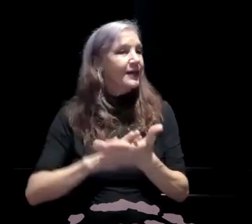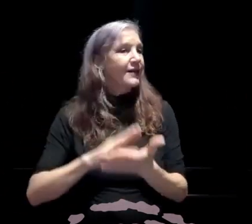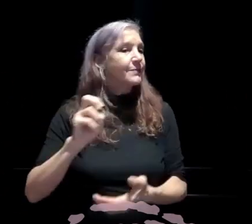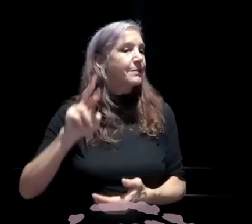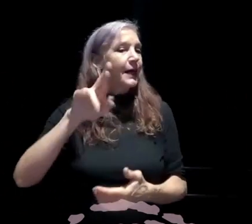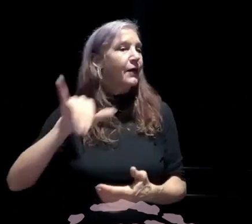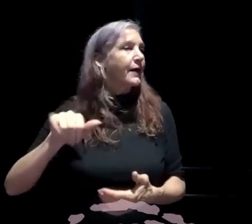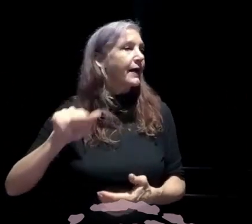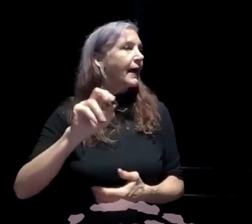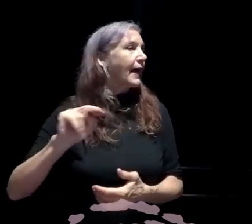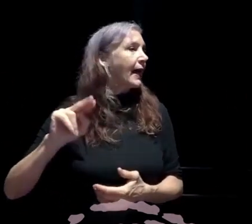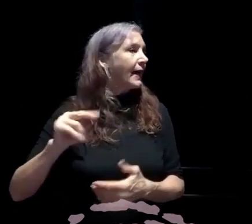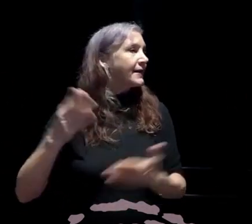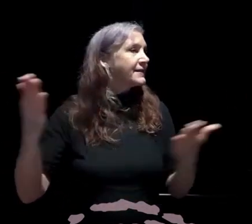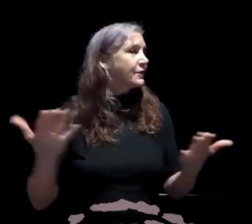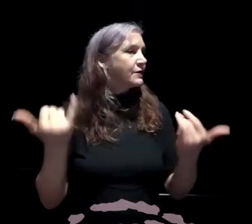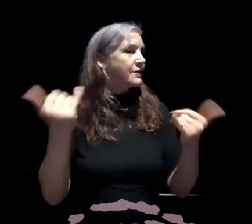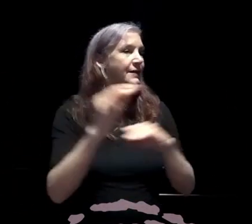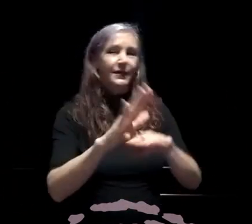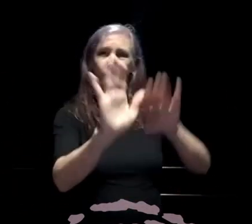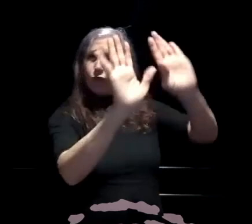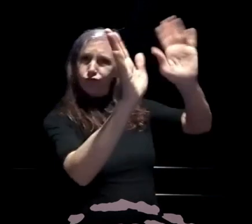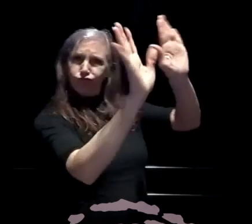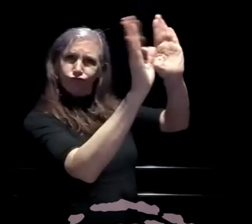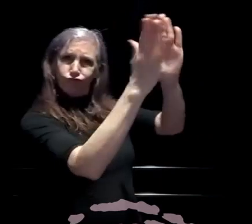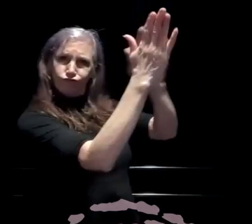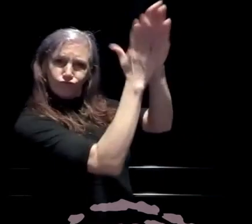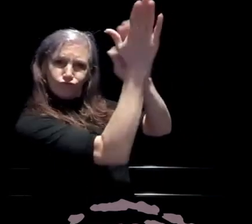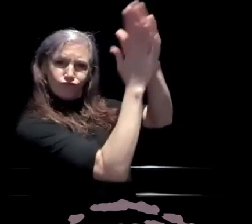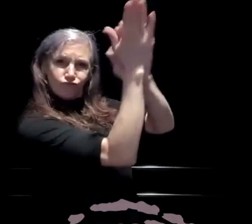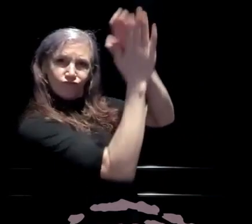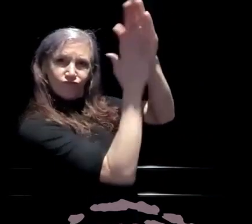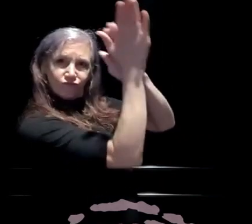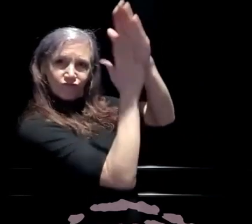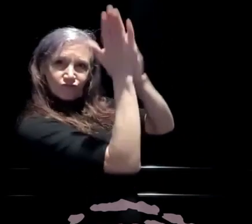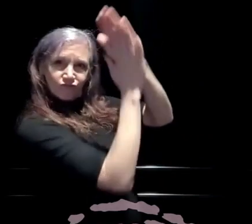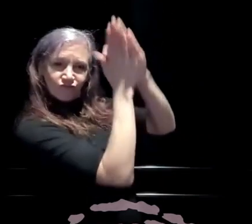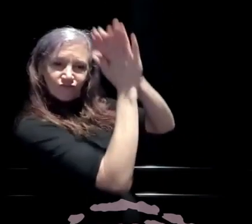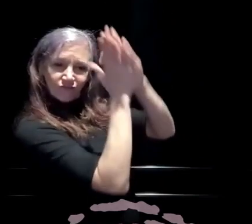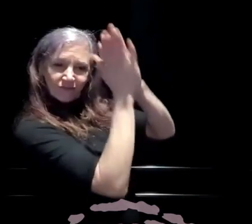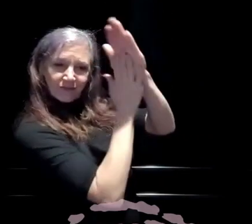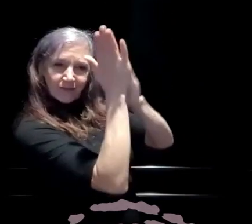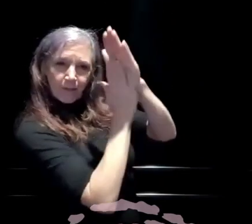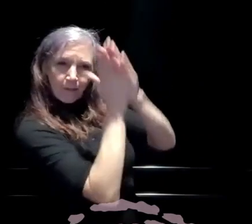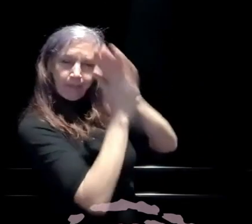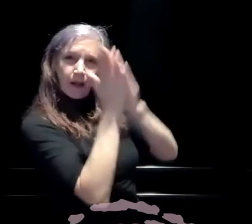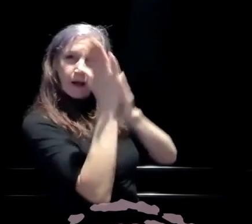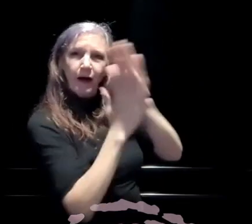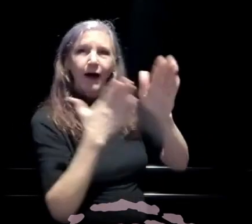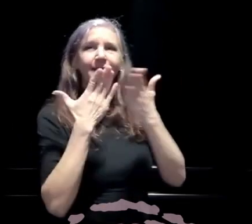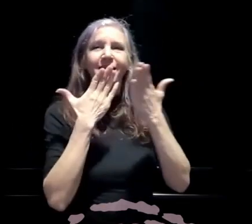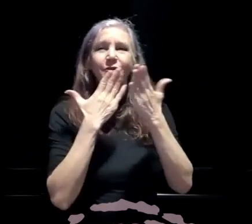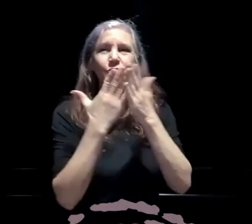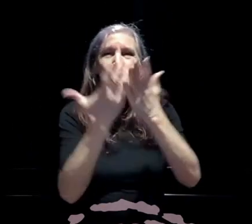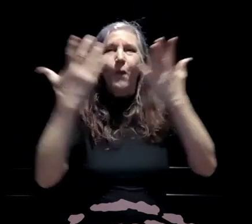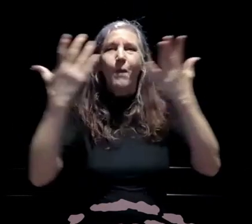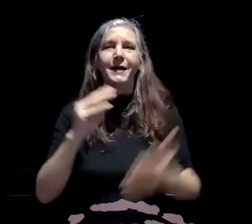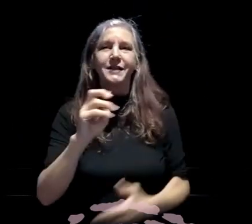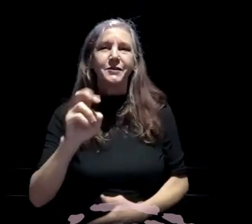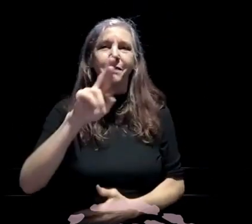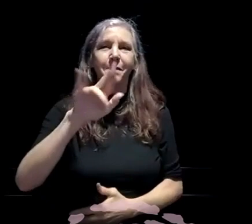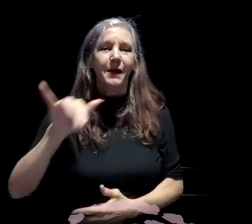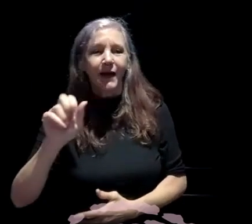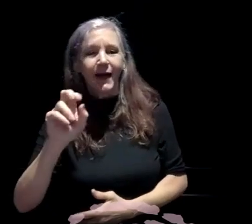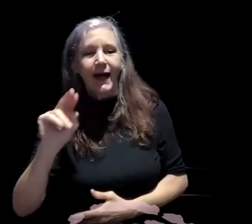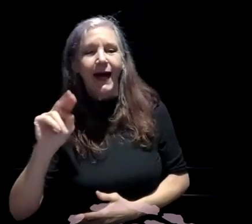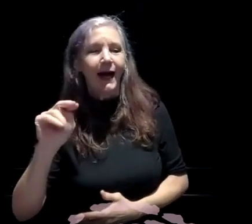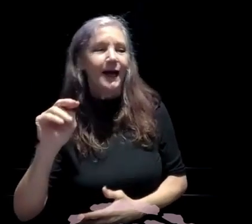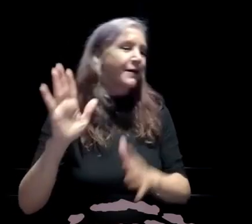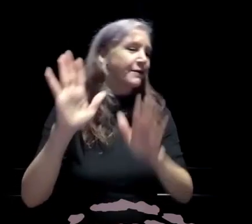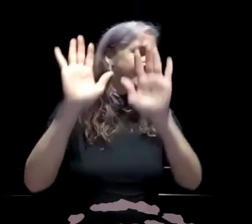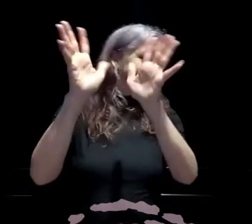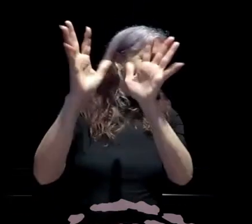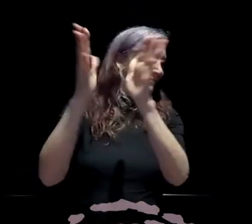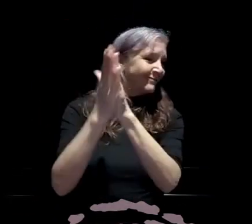So let's show, show our appreci for her. Appreciation for incredible